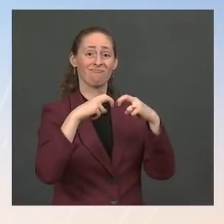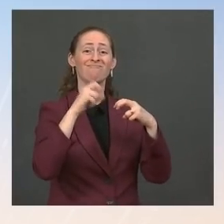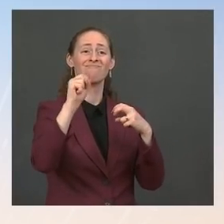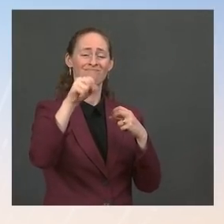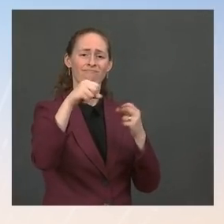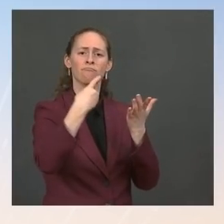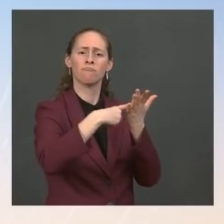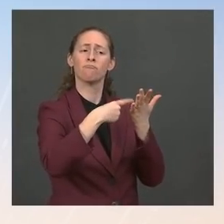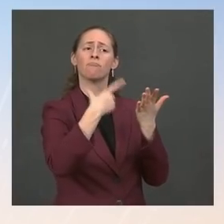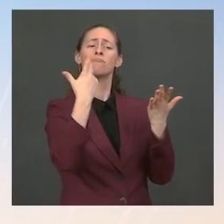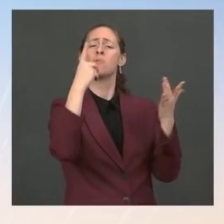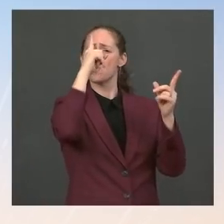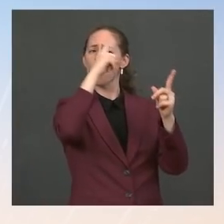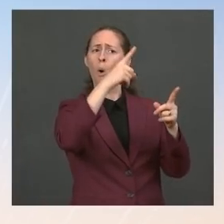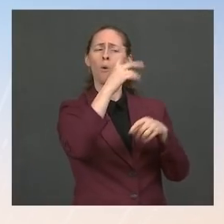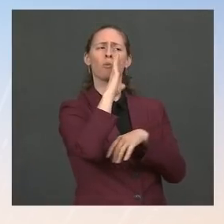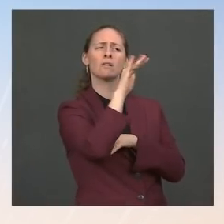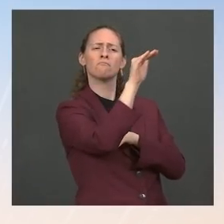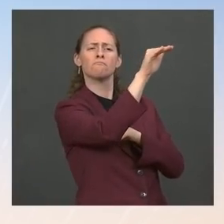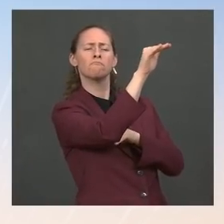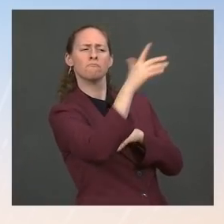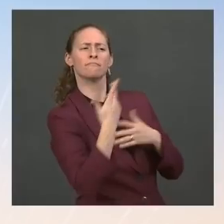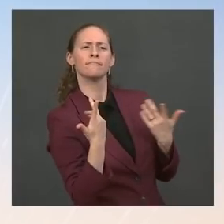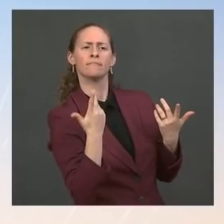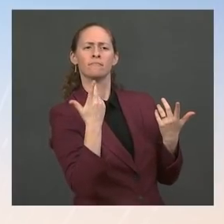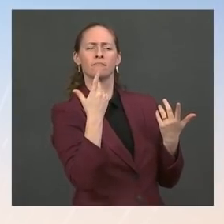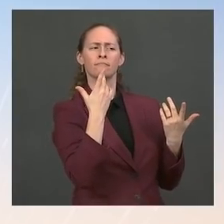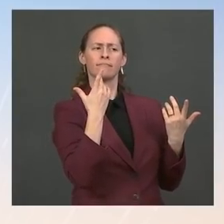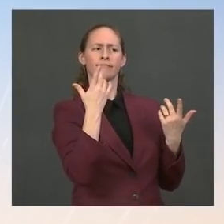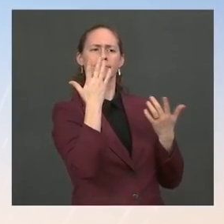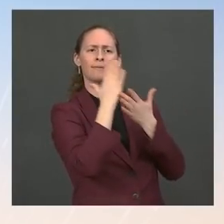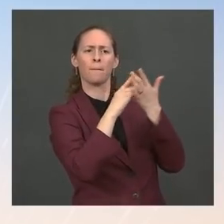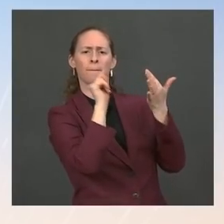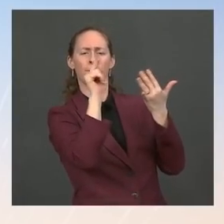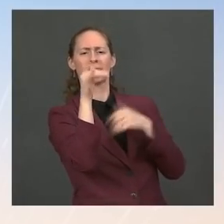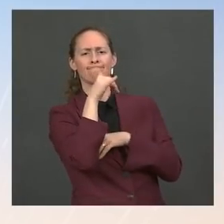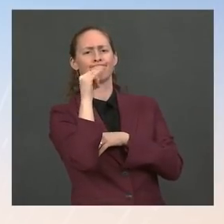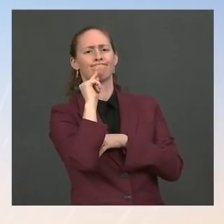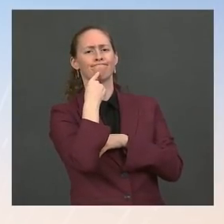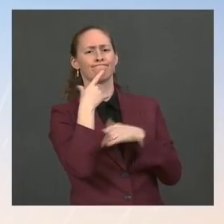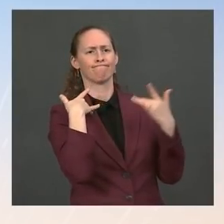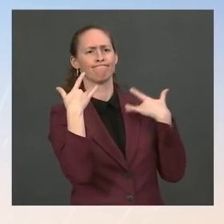And, you know, it's not just the President's words, though; we've also acted. We are engaged, first of all,